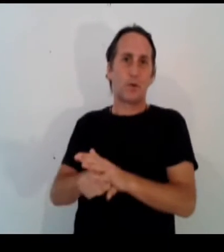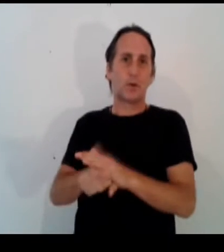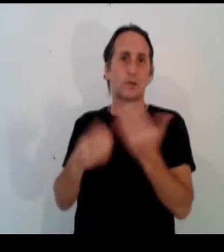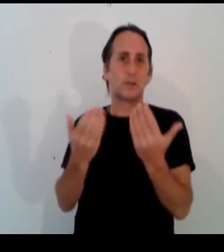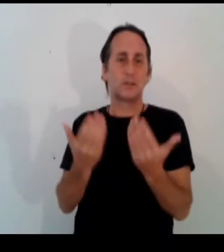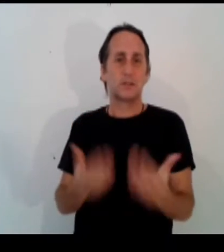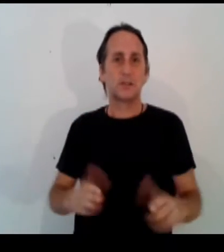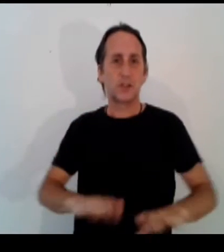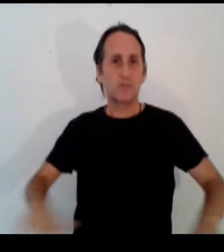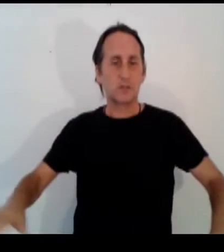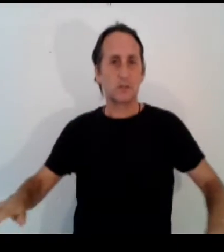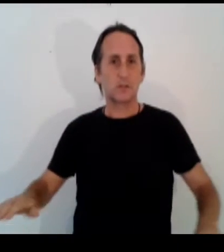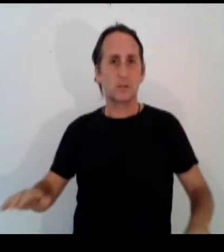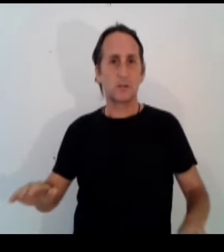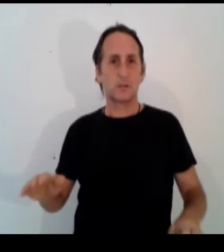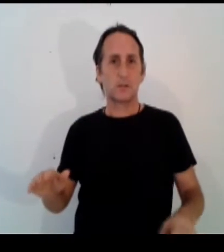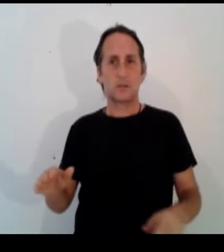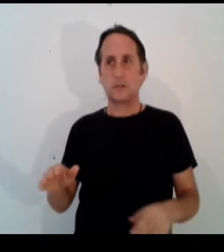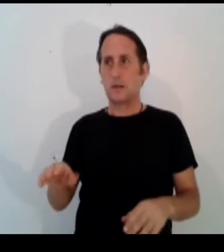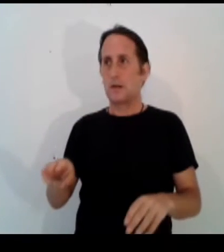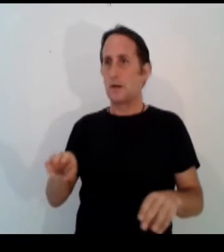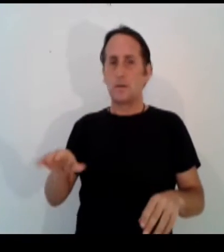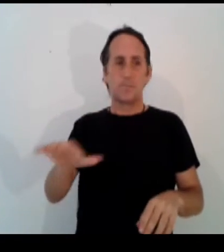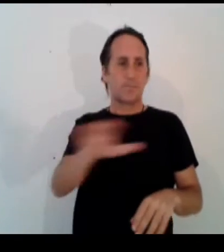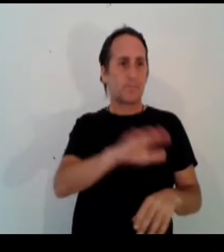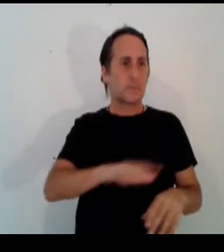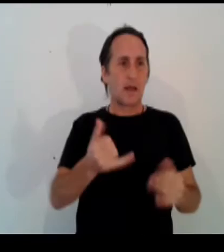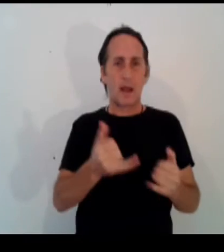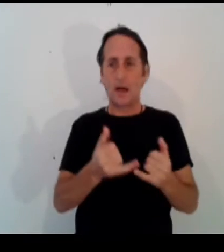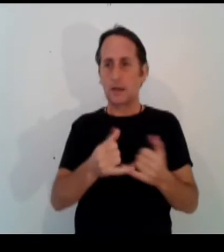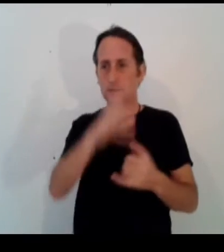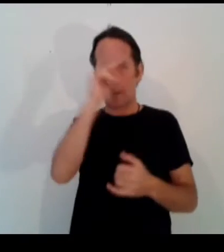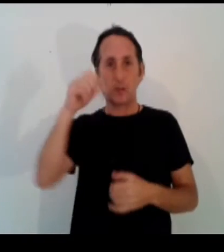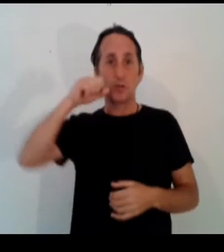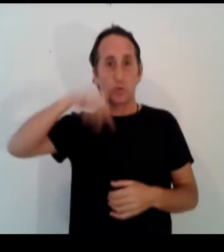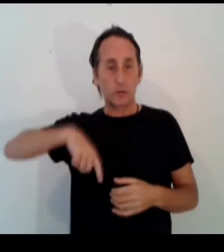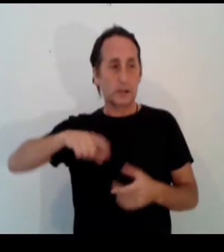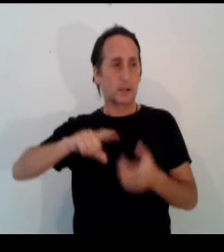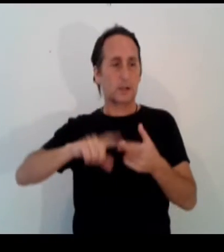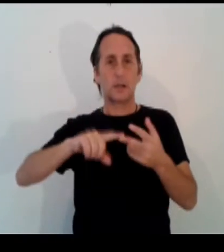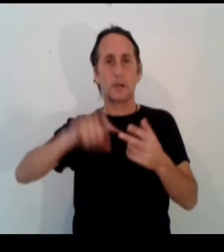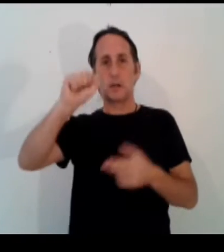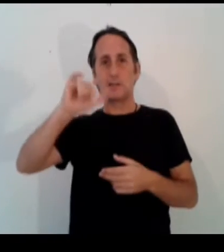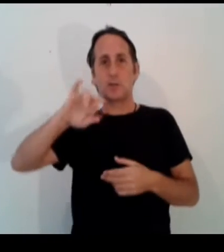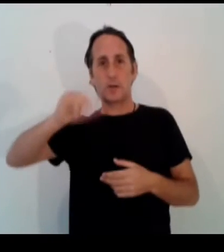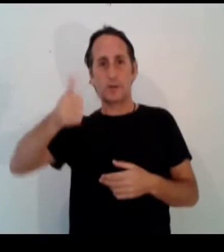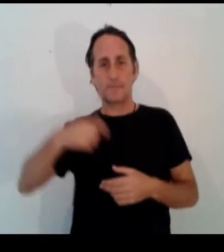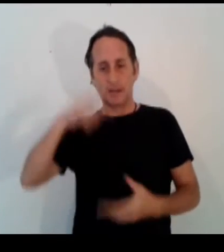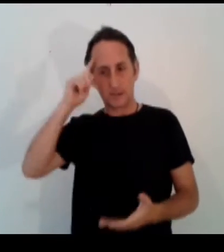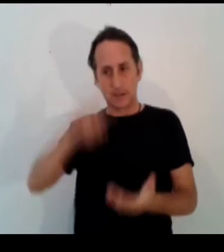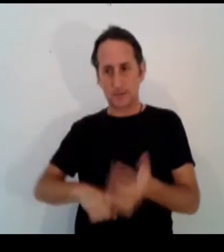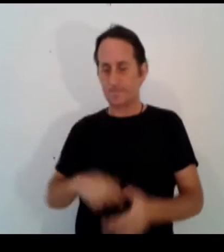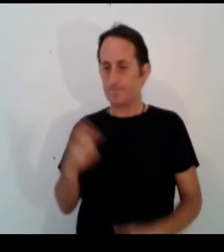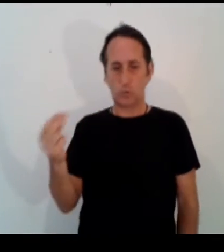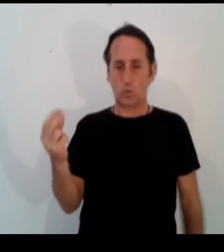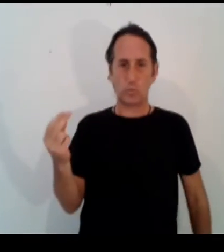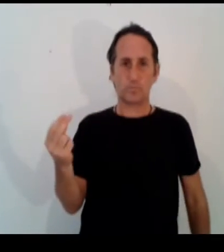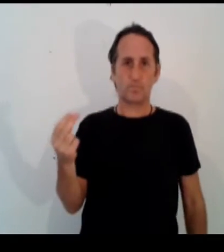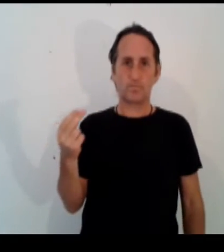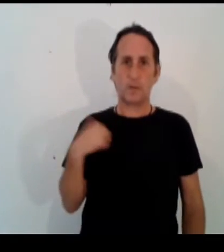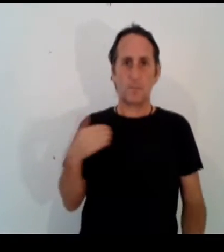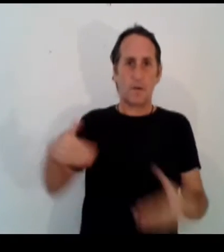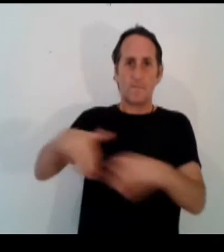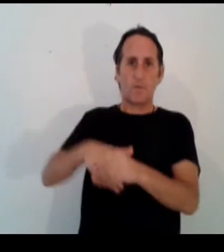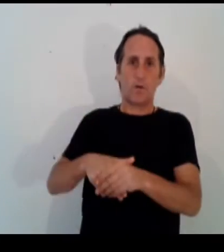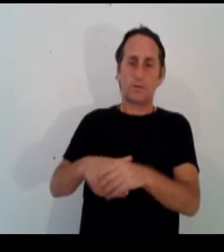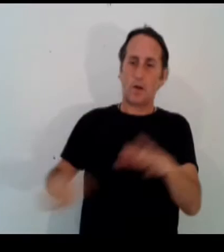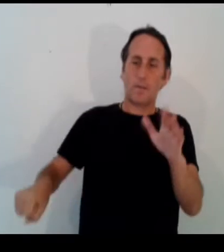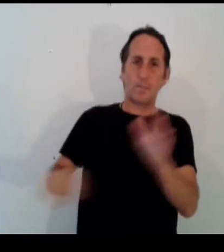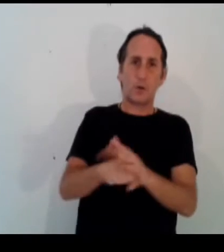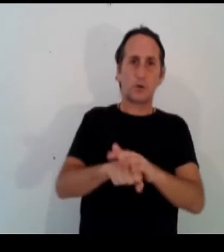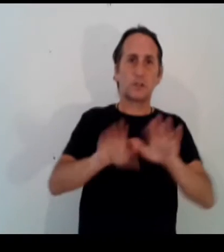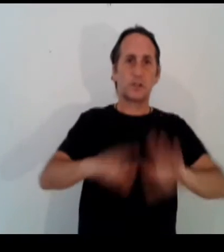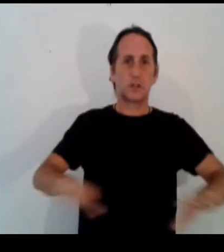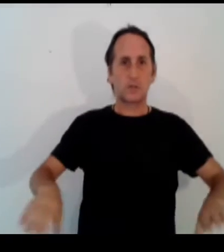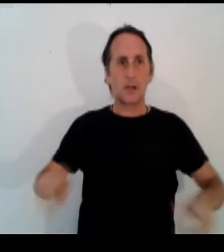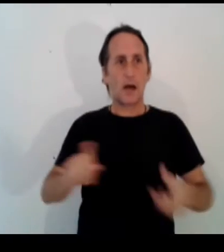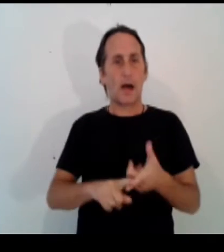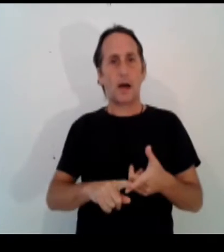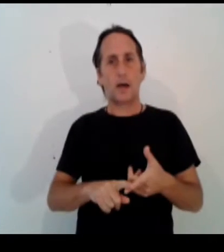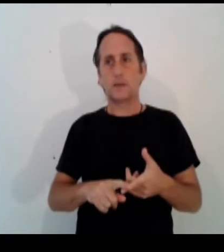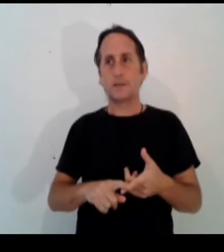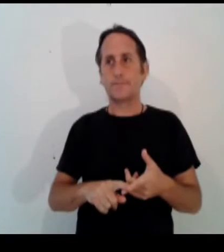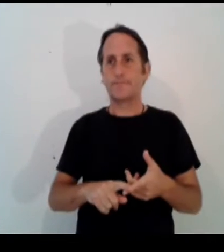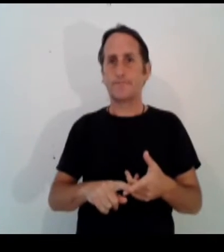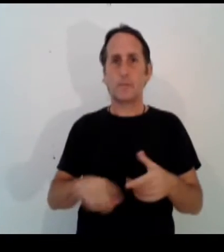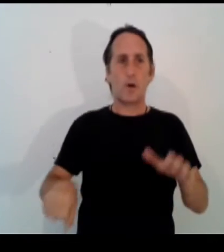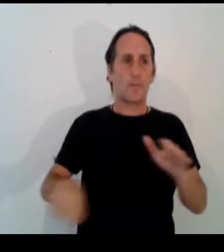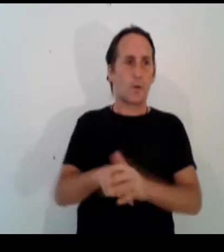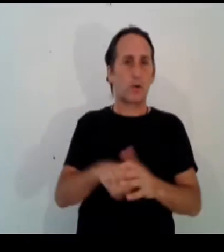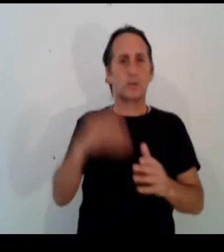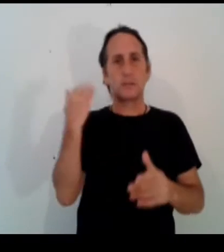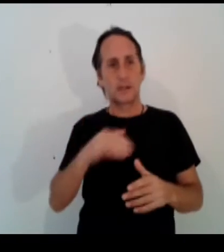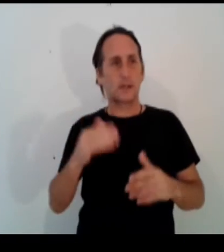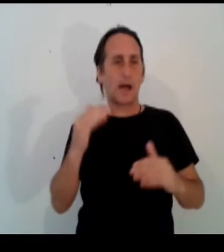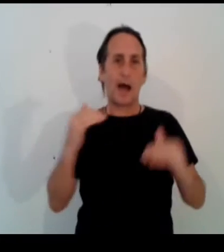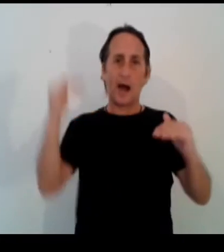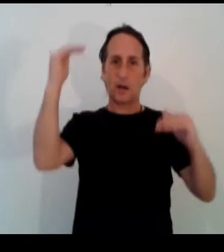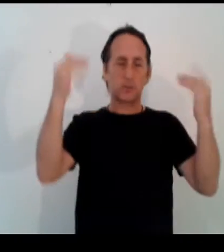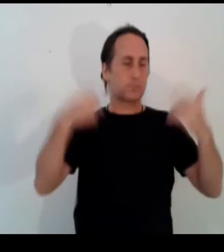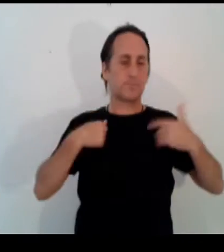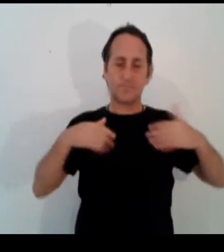I am contributing to the murder of children in places like Syria, Ukraine and I said "No! I am not contributing to the murder of children and innocent people in these countries."